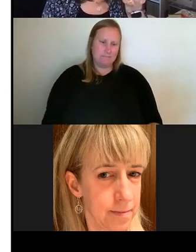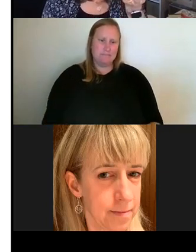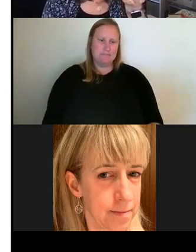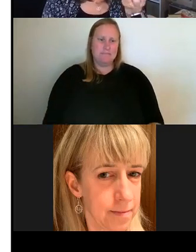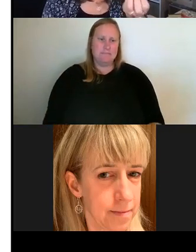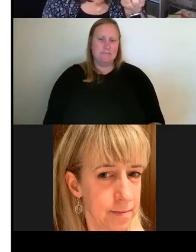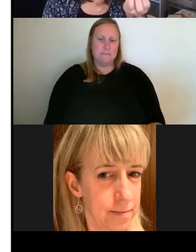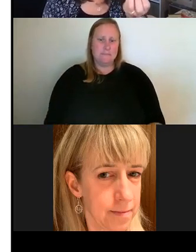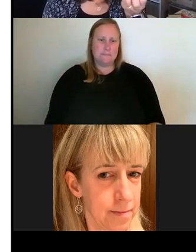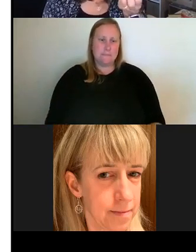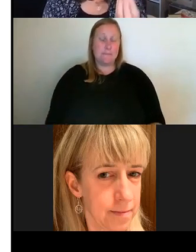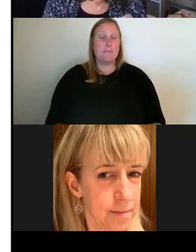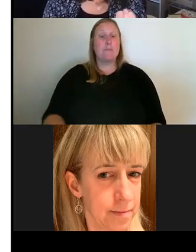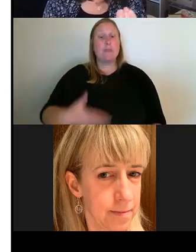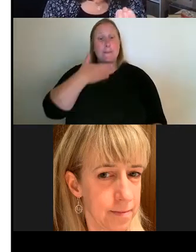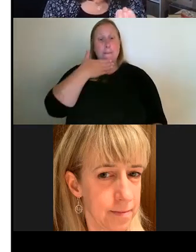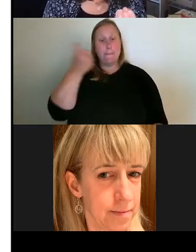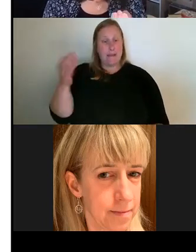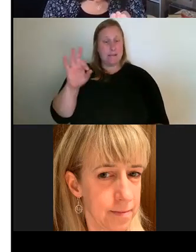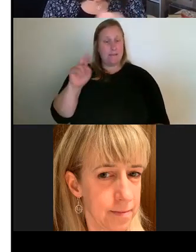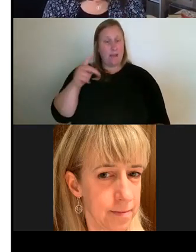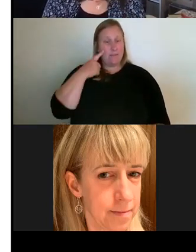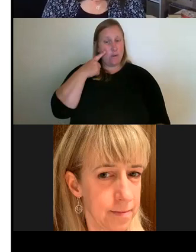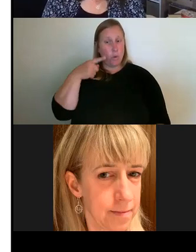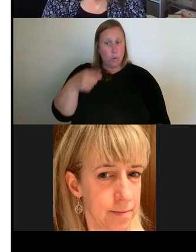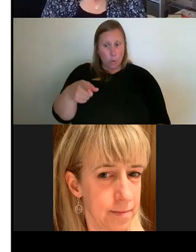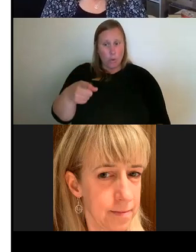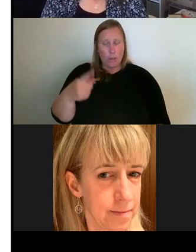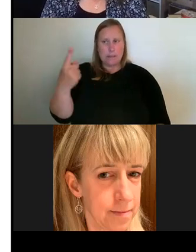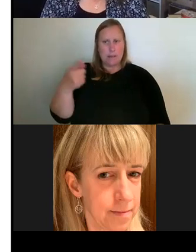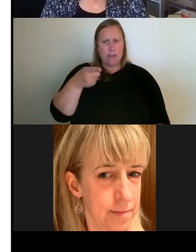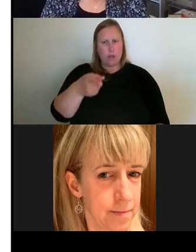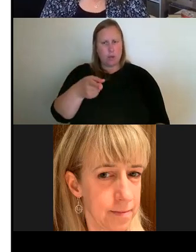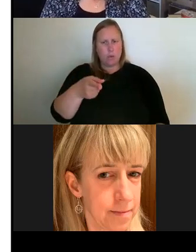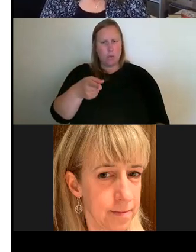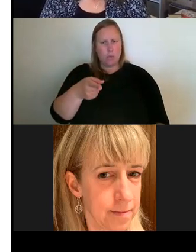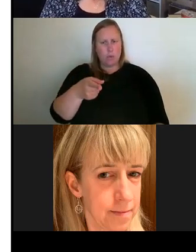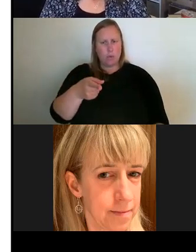The best font for you is something you can actually start to research.